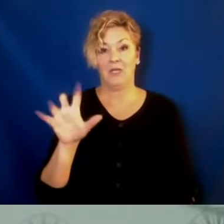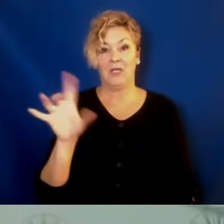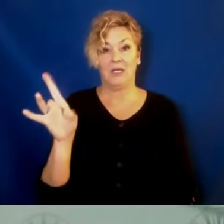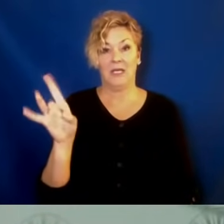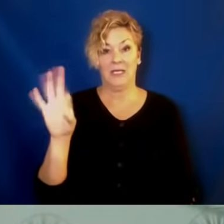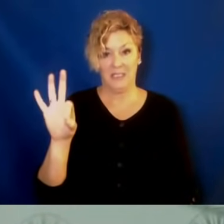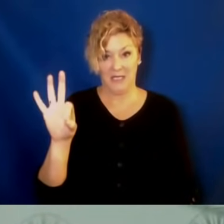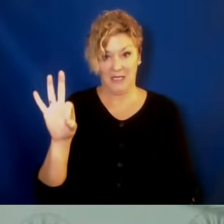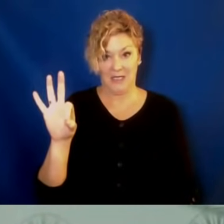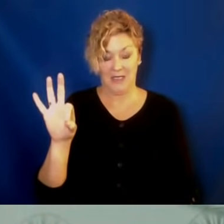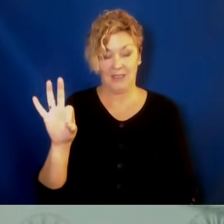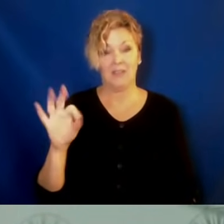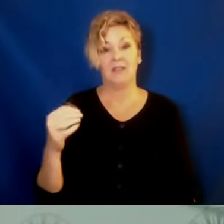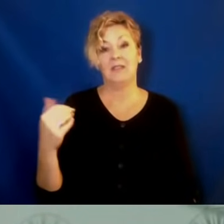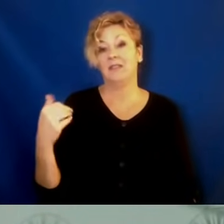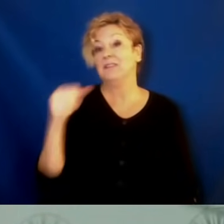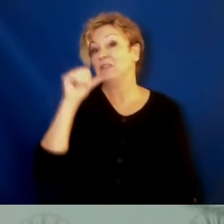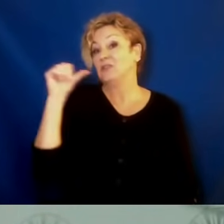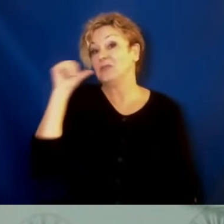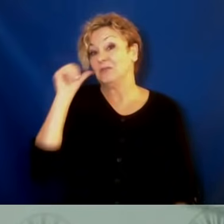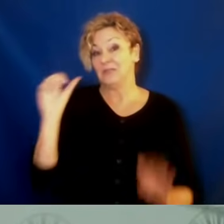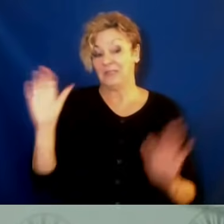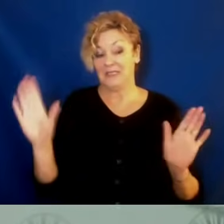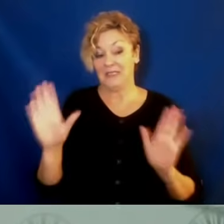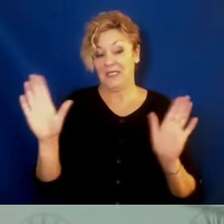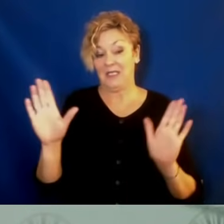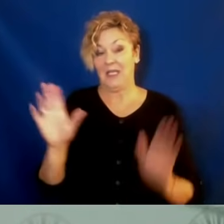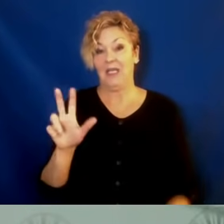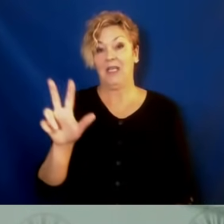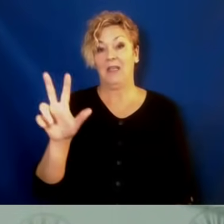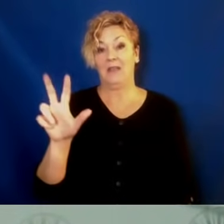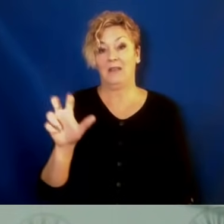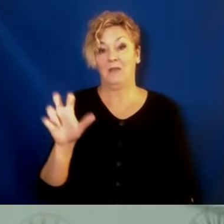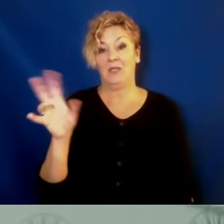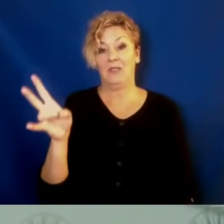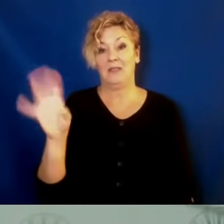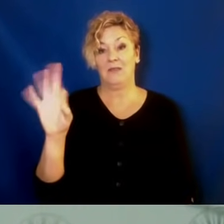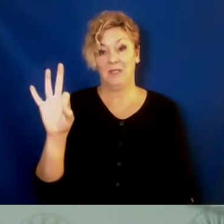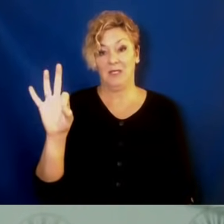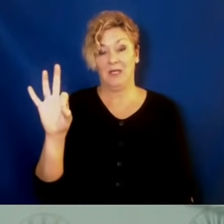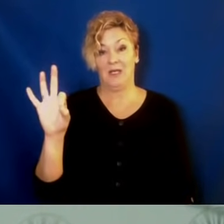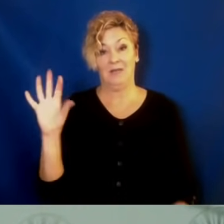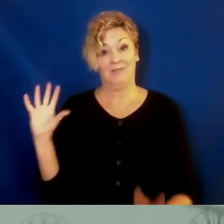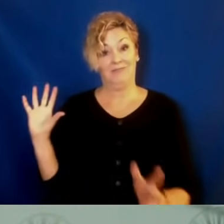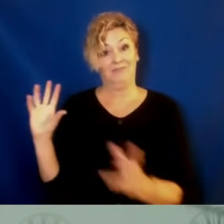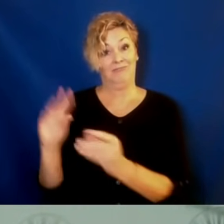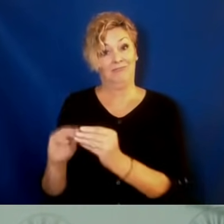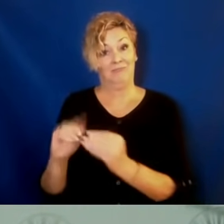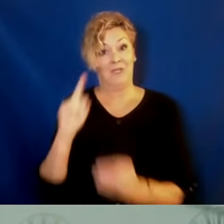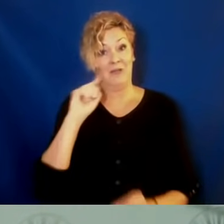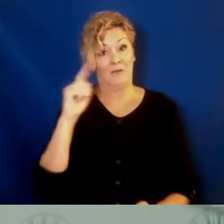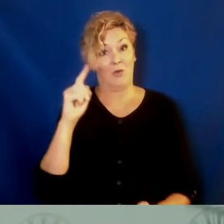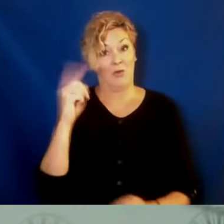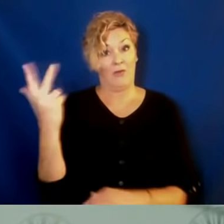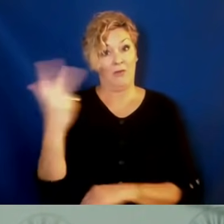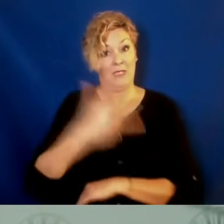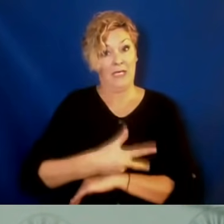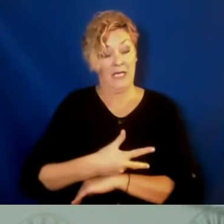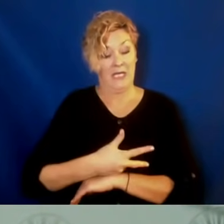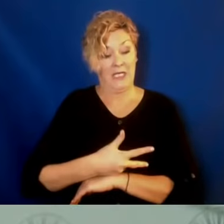my pleasure to provide you an update today. Today we are updating on 3 reporting periods being Monday,